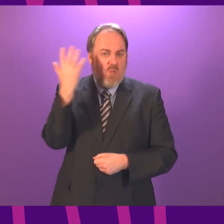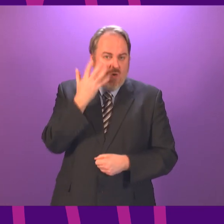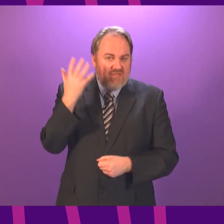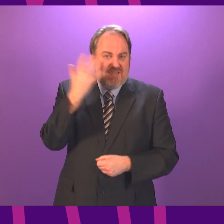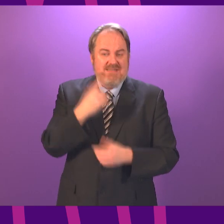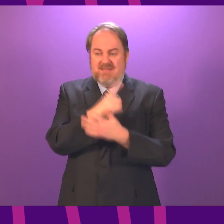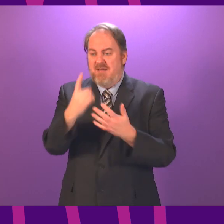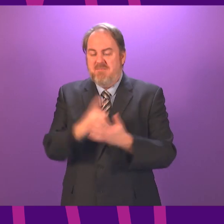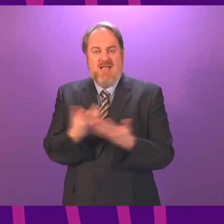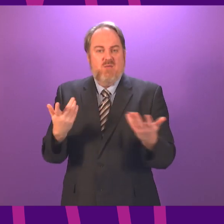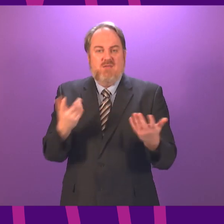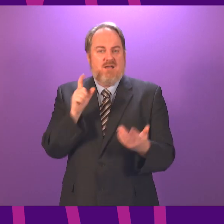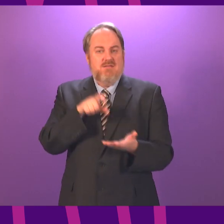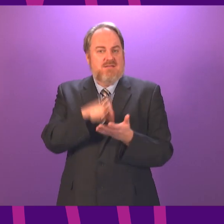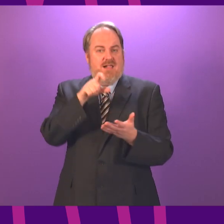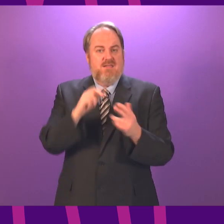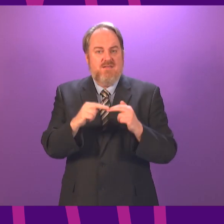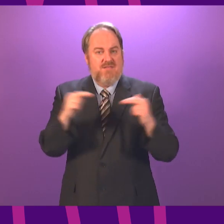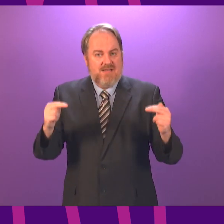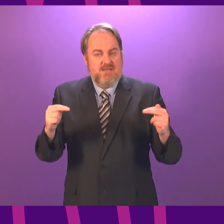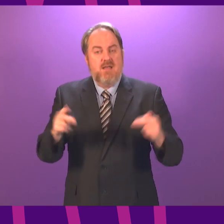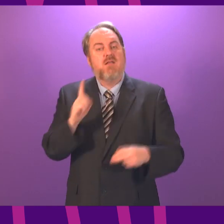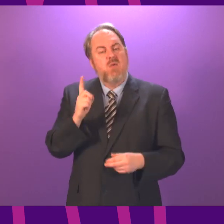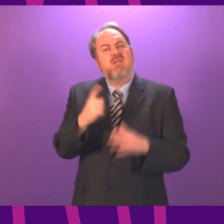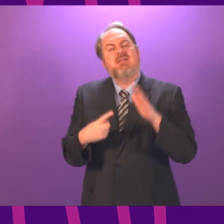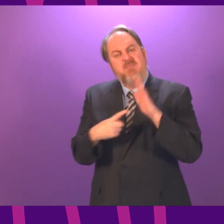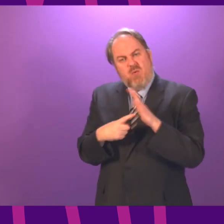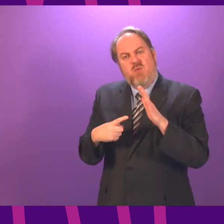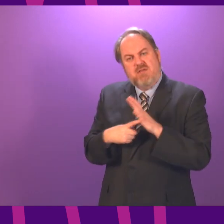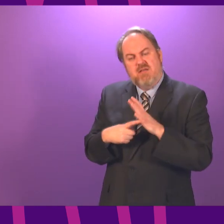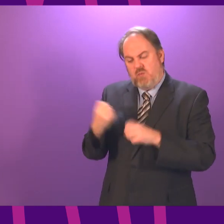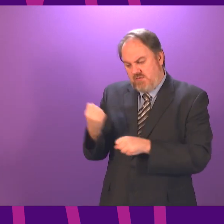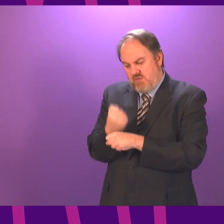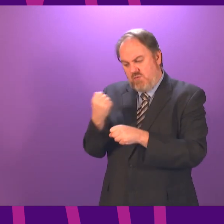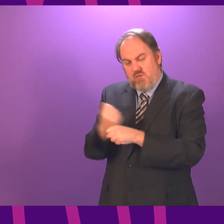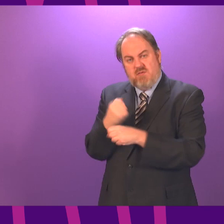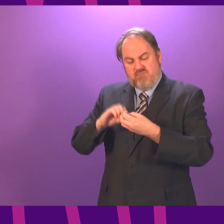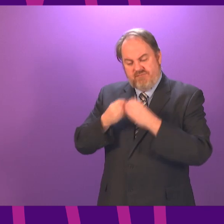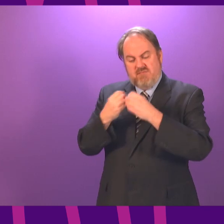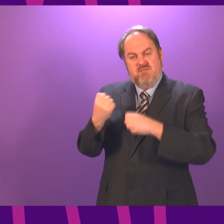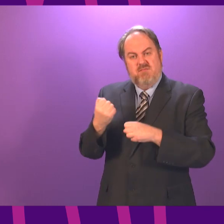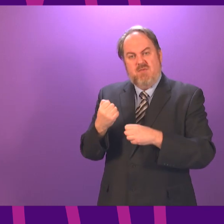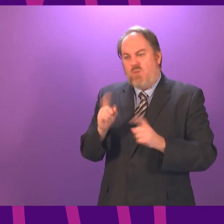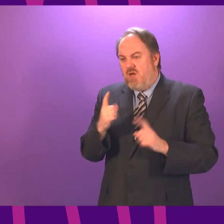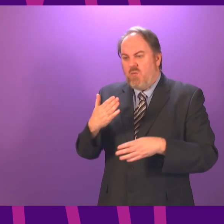It is important that we get it right and that we have done the work to establish the scale